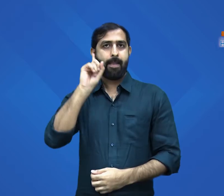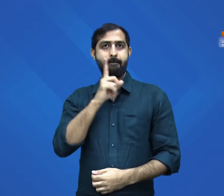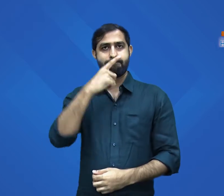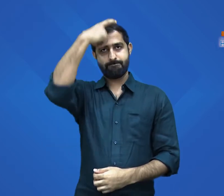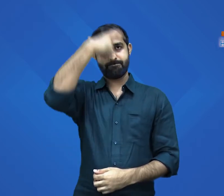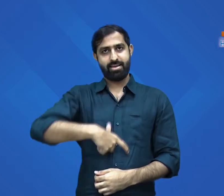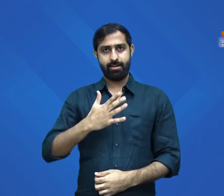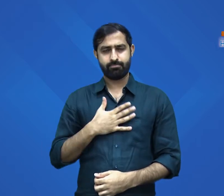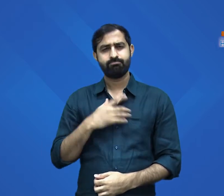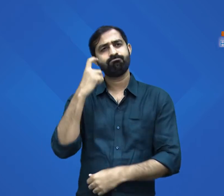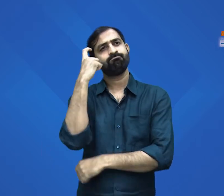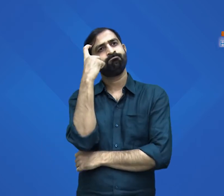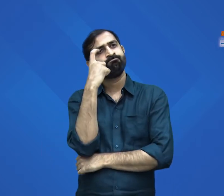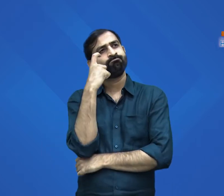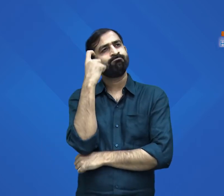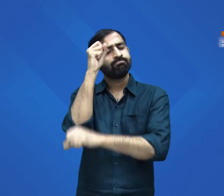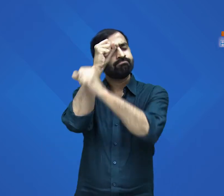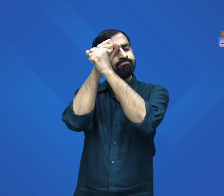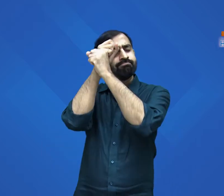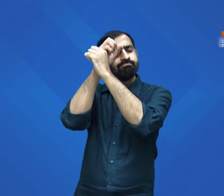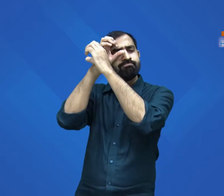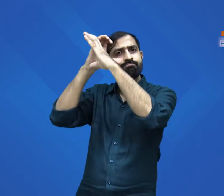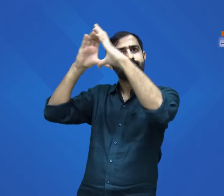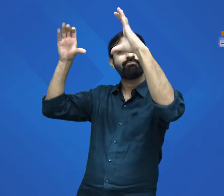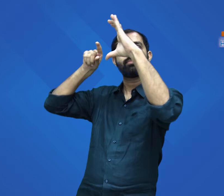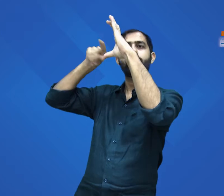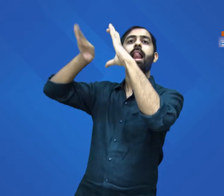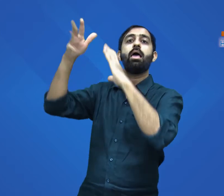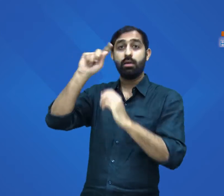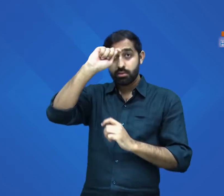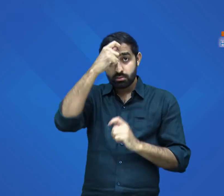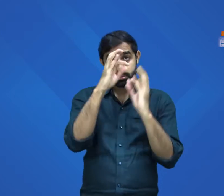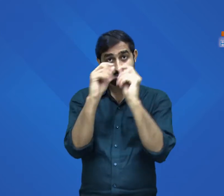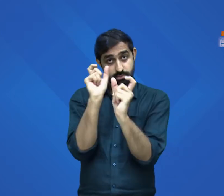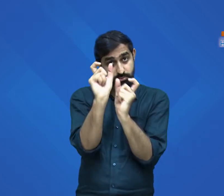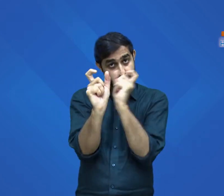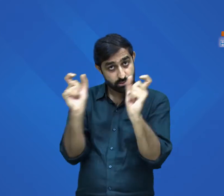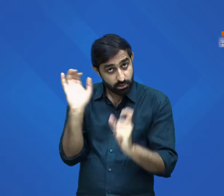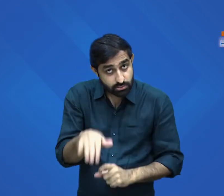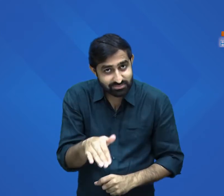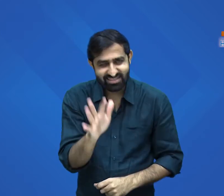For example, thoughts come in the mind of a deaf person not in spoken language words